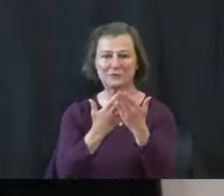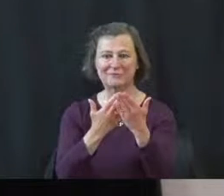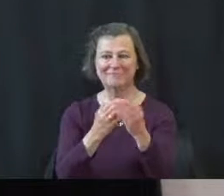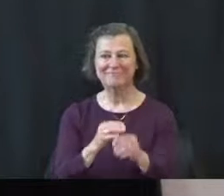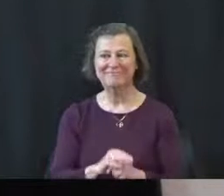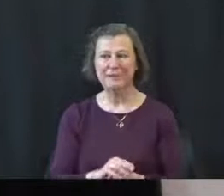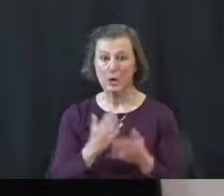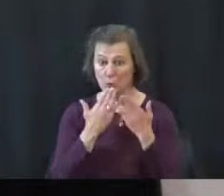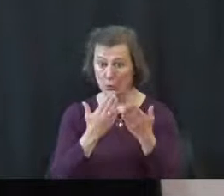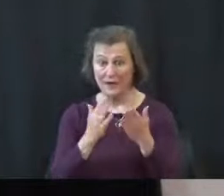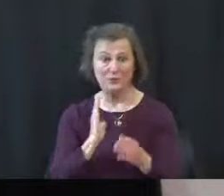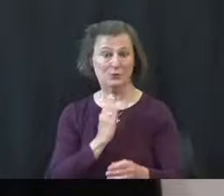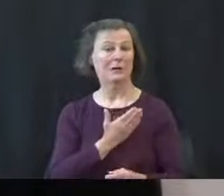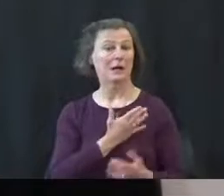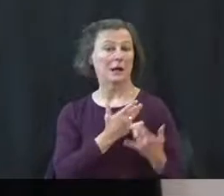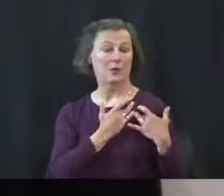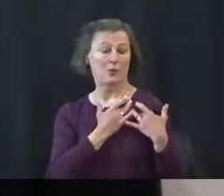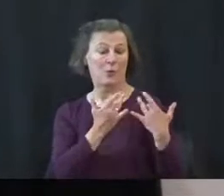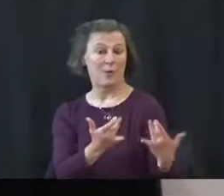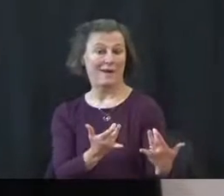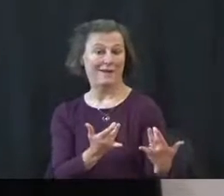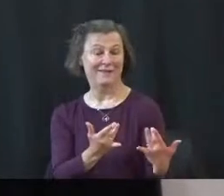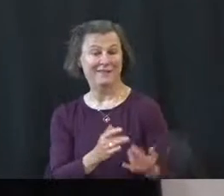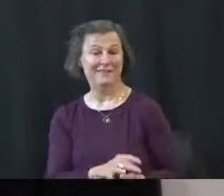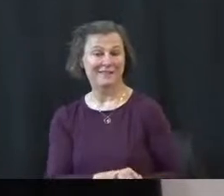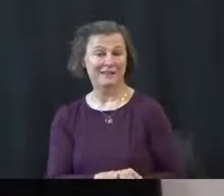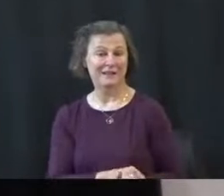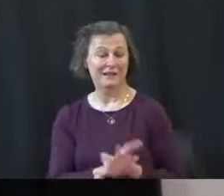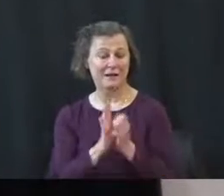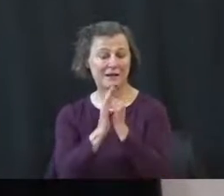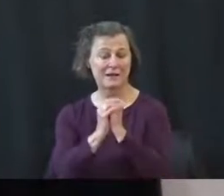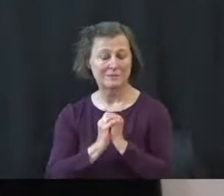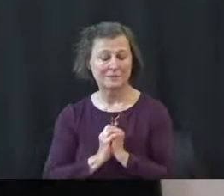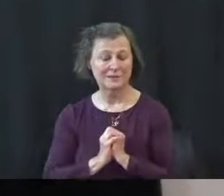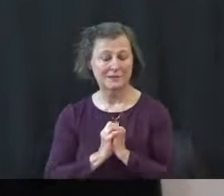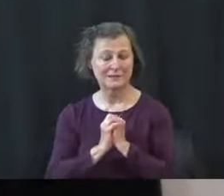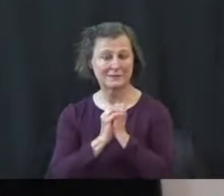Gratitude is our way. Amen.